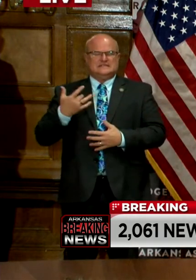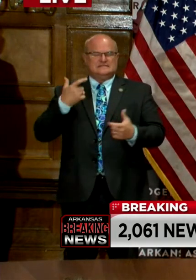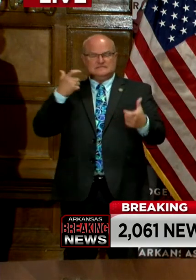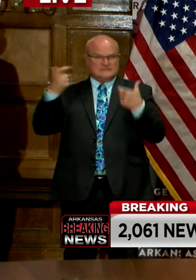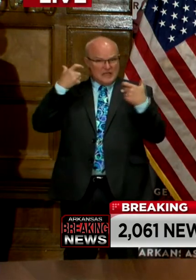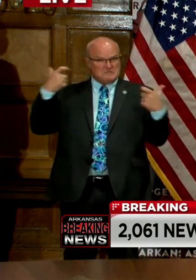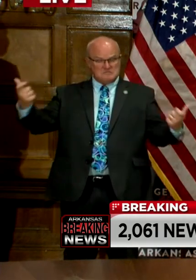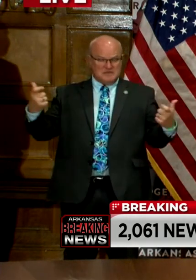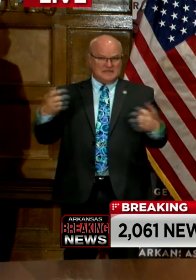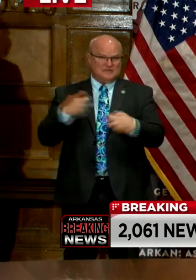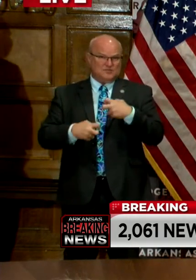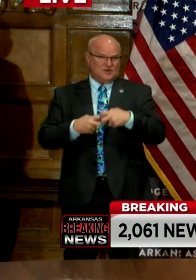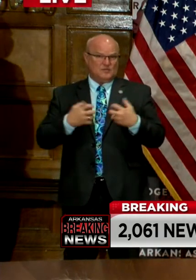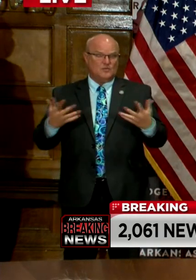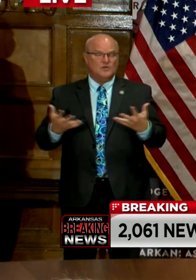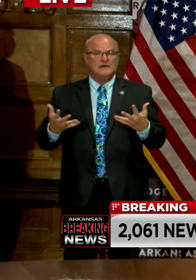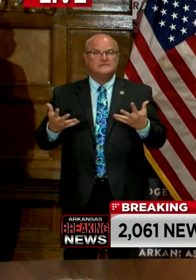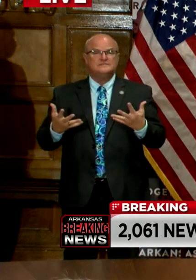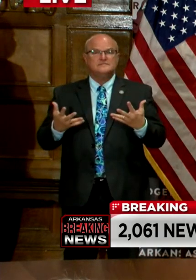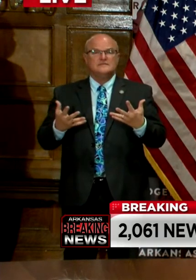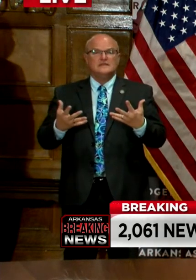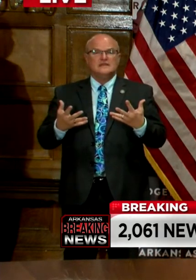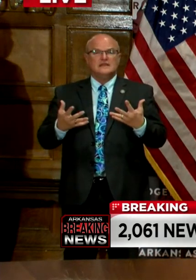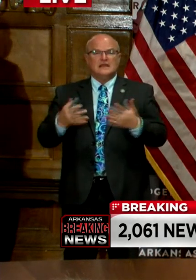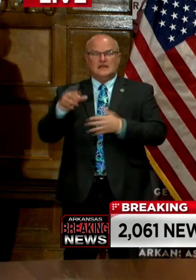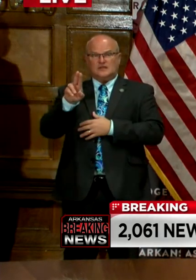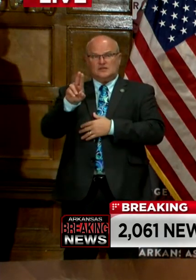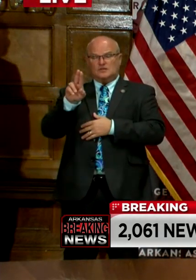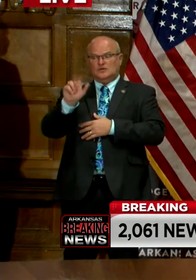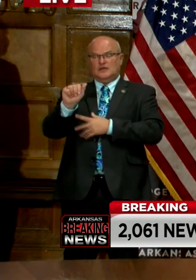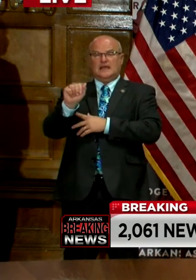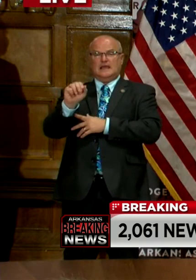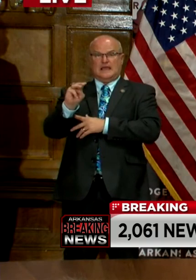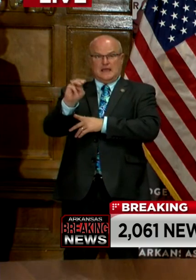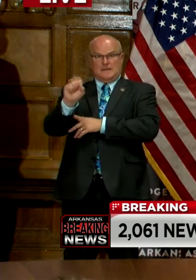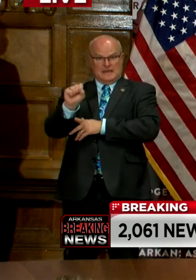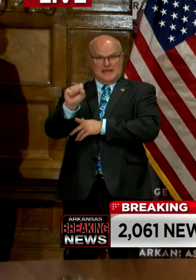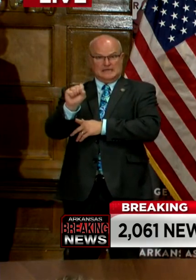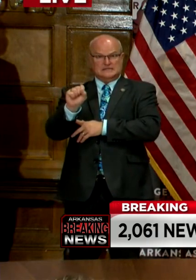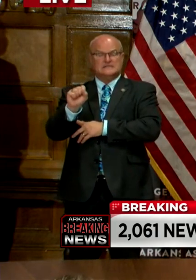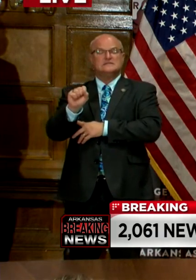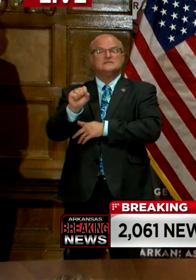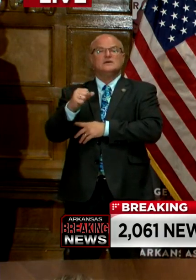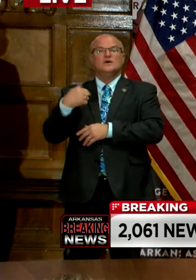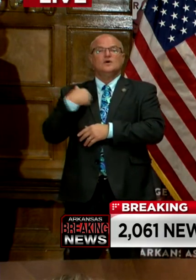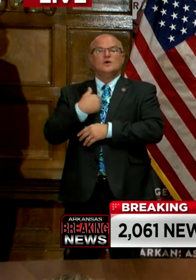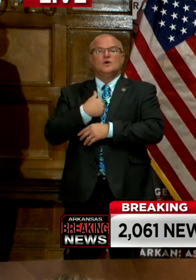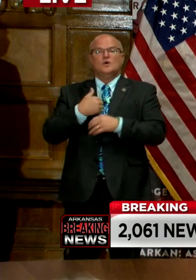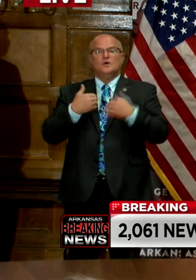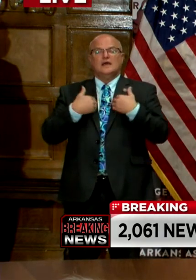HAVE BEEN EXPOSED TO COVID-19. TO GIVE YOU A SENSE OF THE MAG